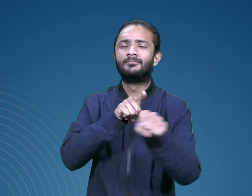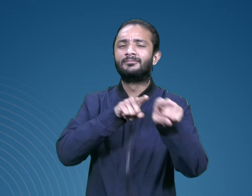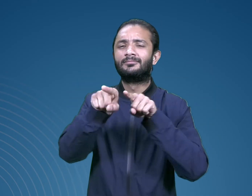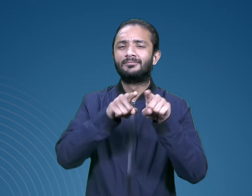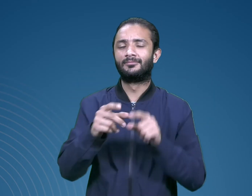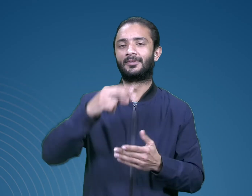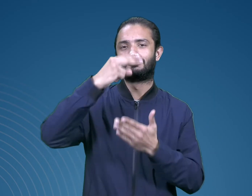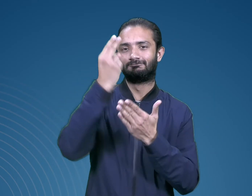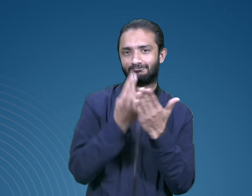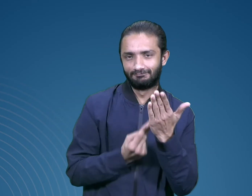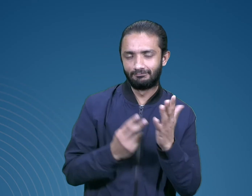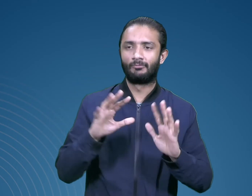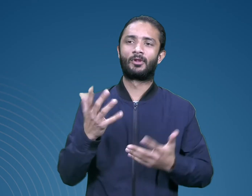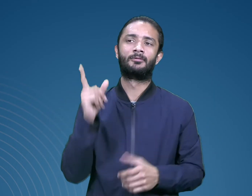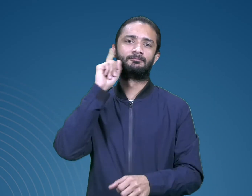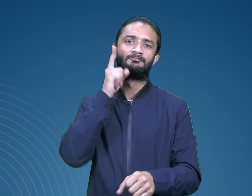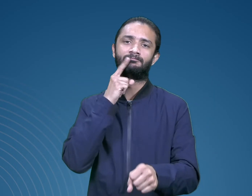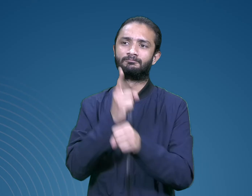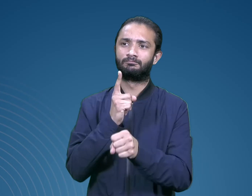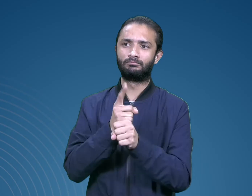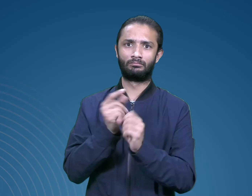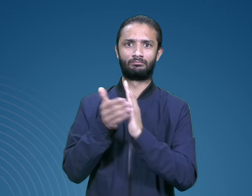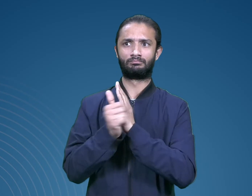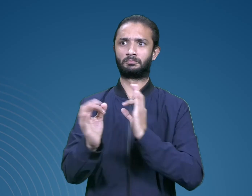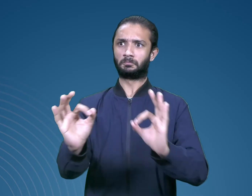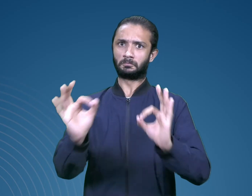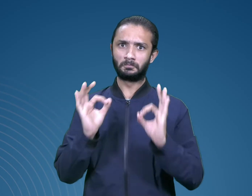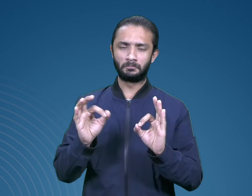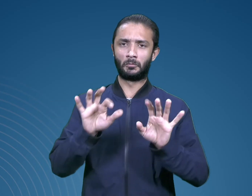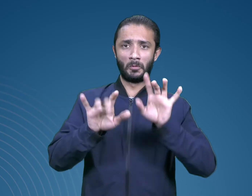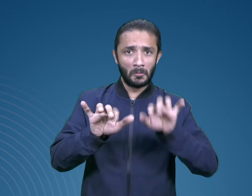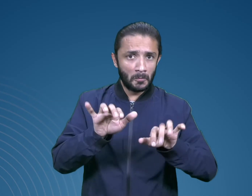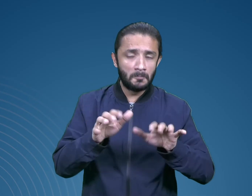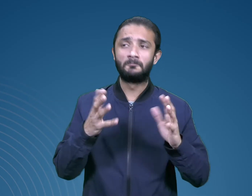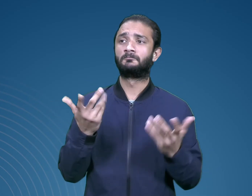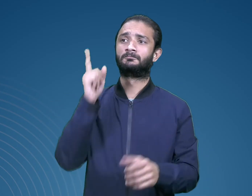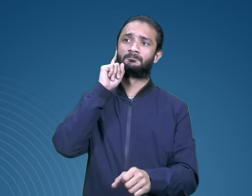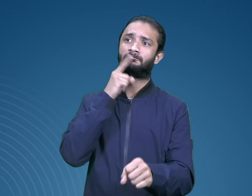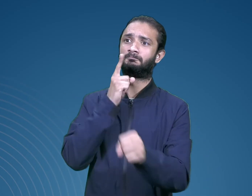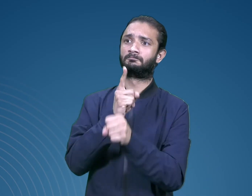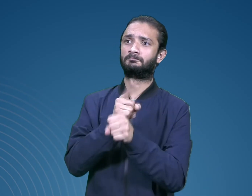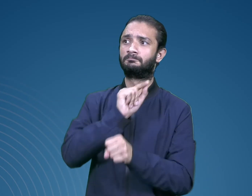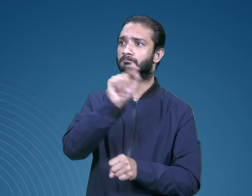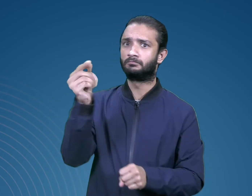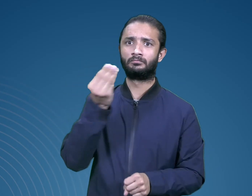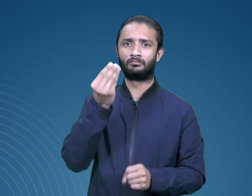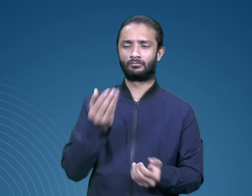Even the appointed deaf teachers are limited to teaching arts or computers only.